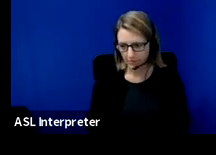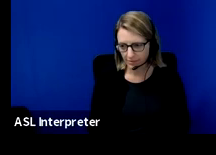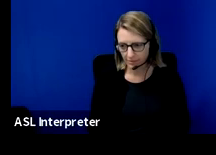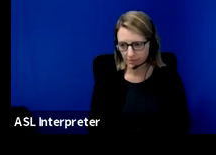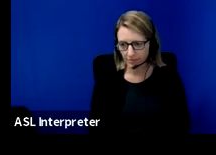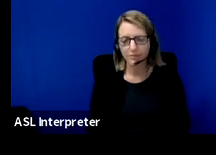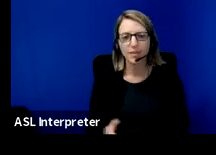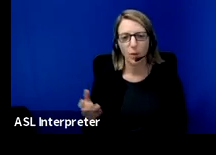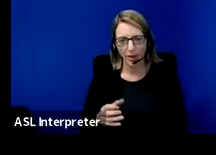ESD 112-- Kristina Wambold: All right.